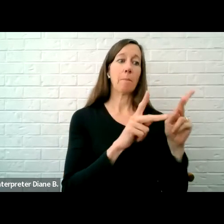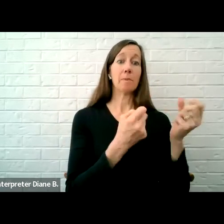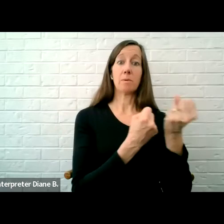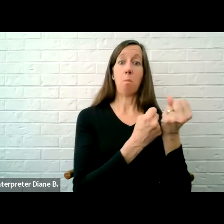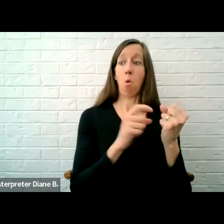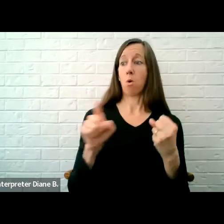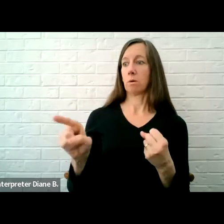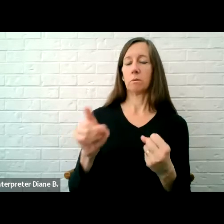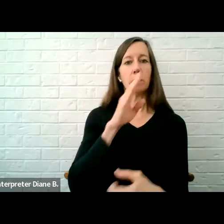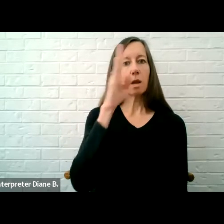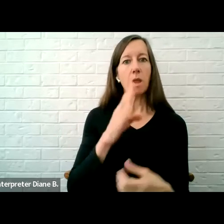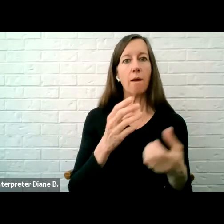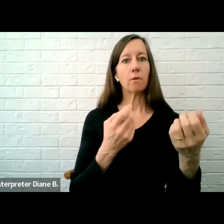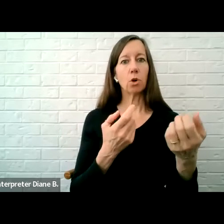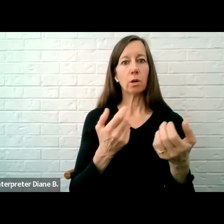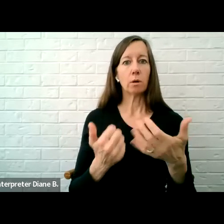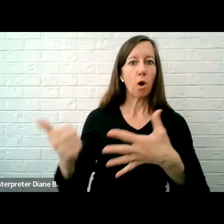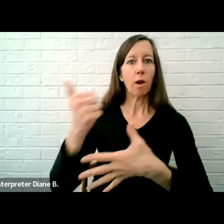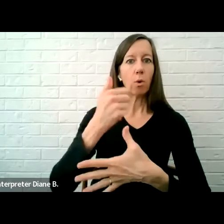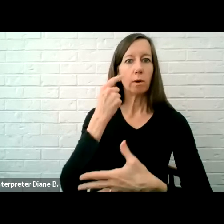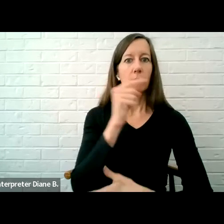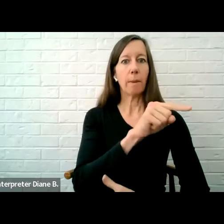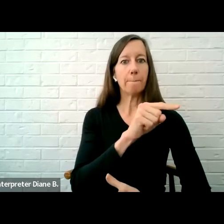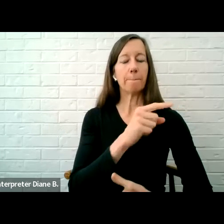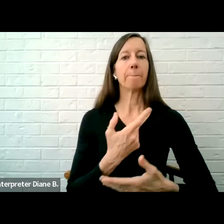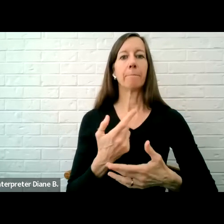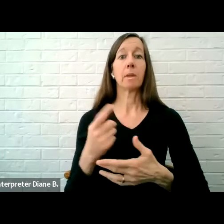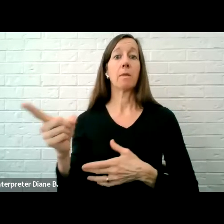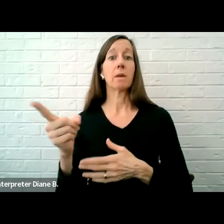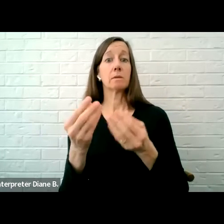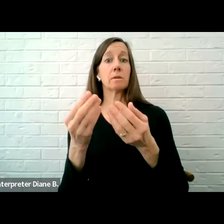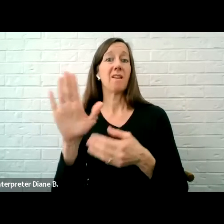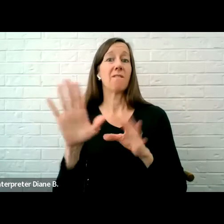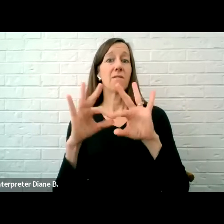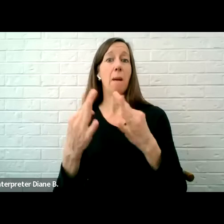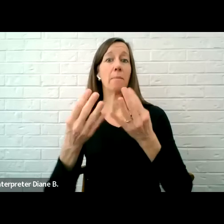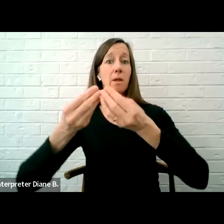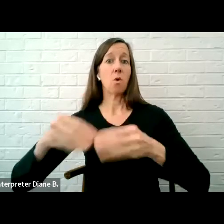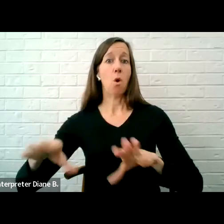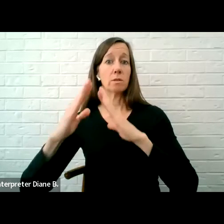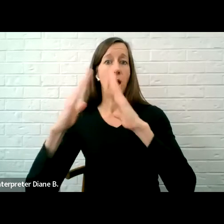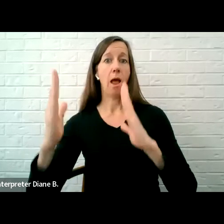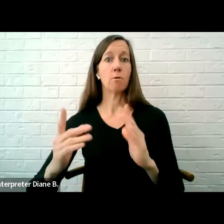And then his family lost their house, and he called in a crisis, and unfortunately, on the story that's been relayed here.